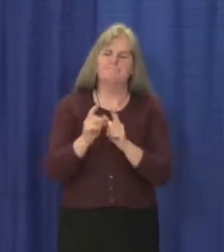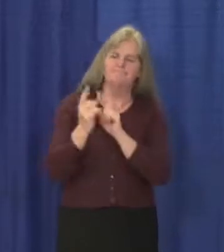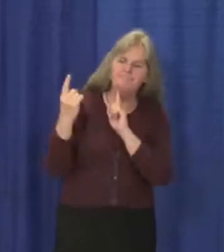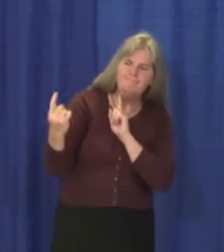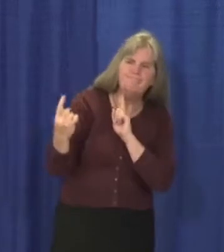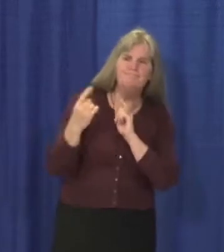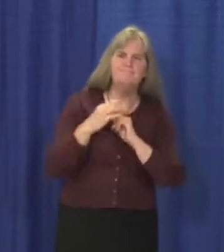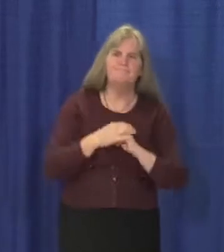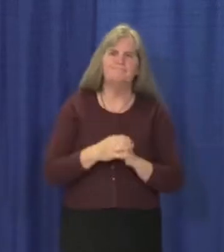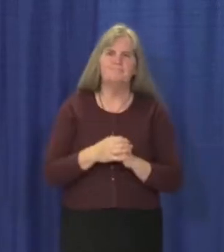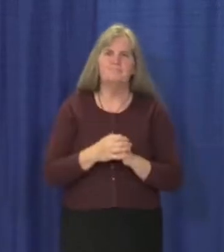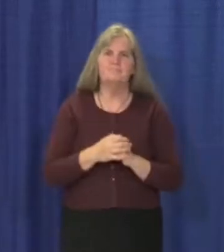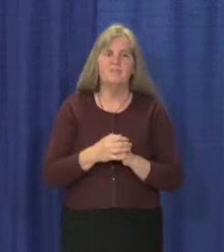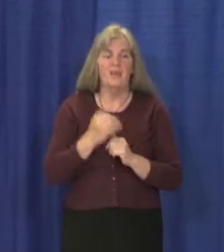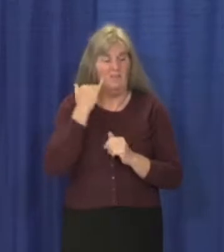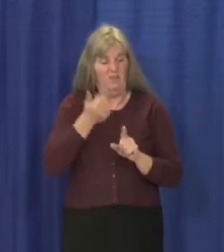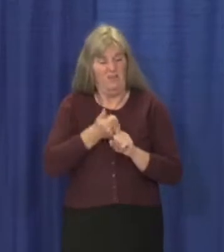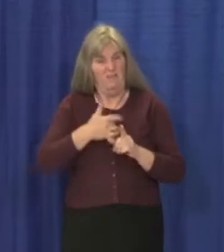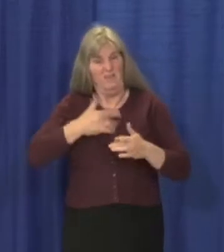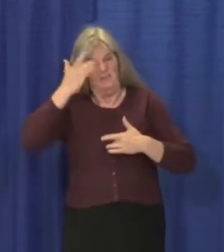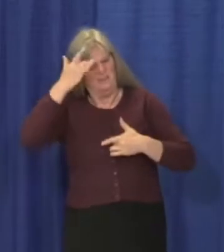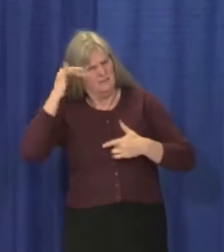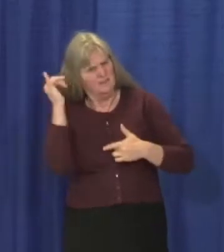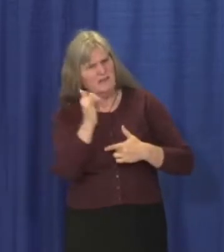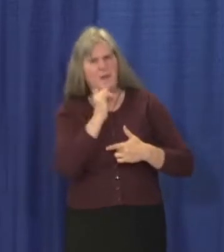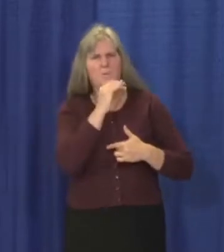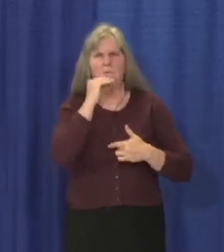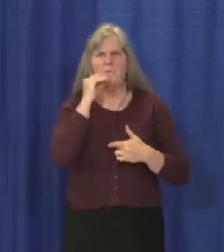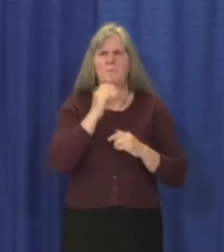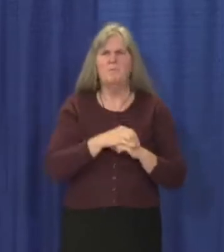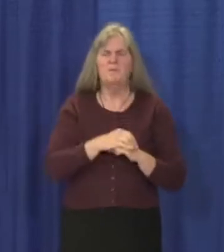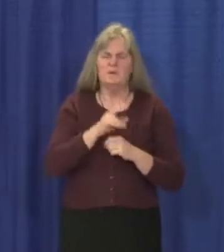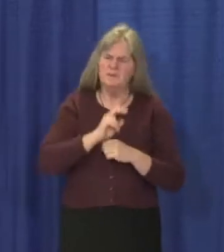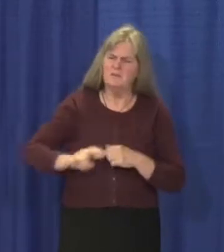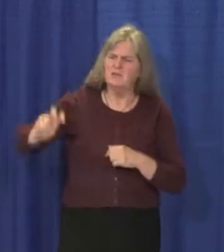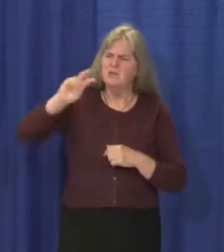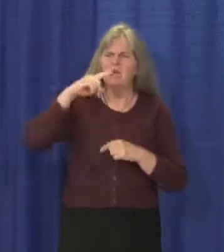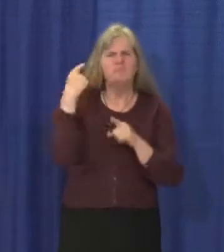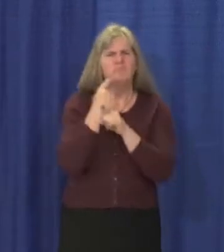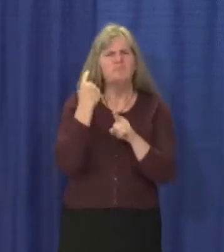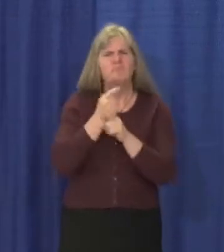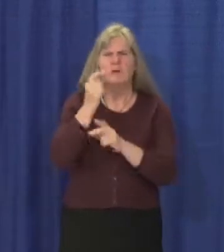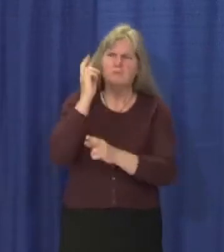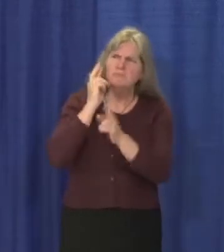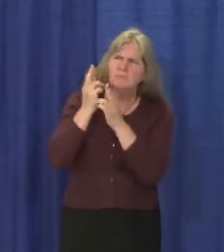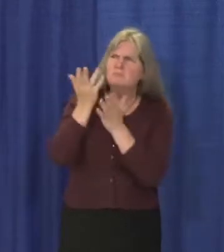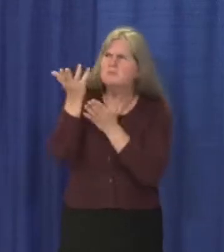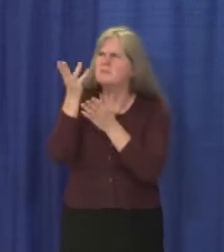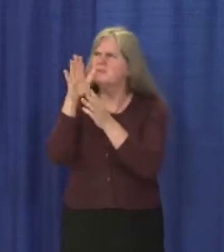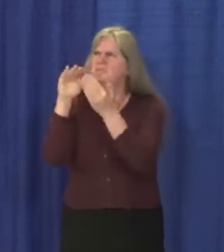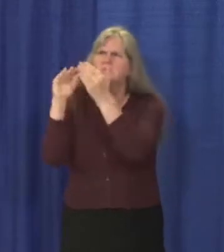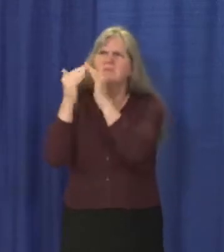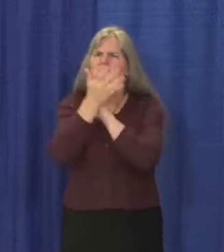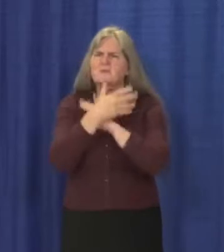distance.